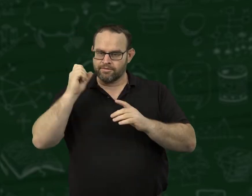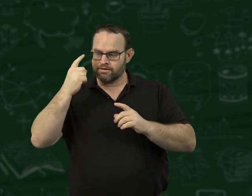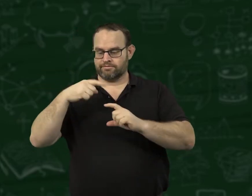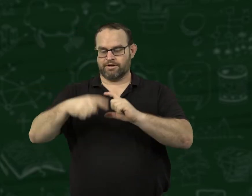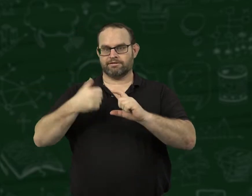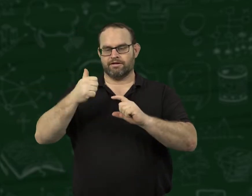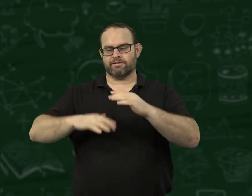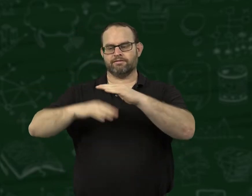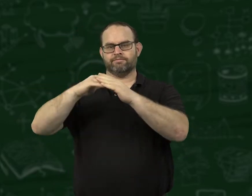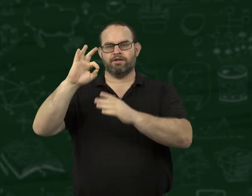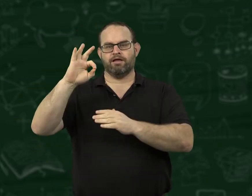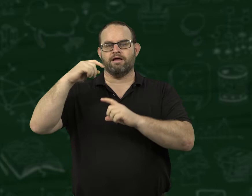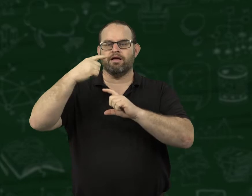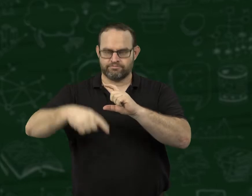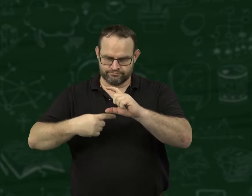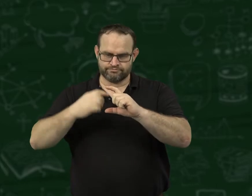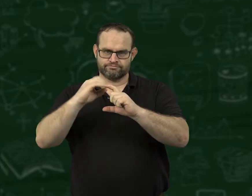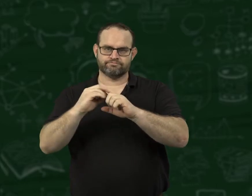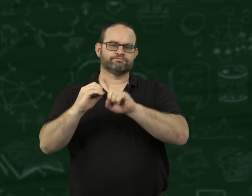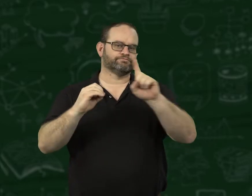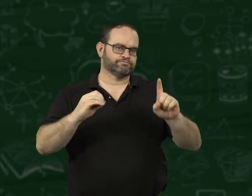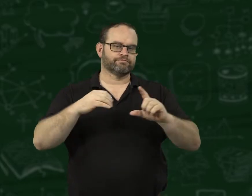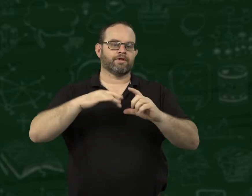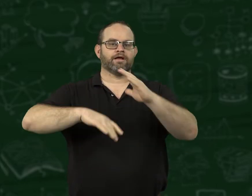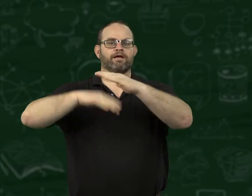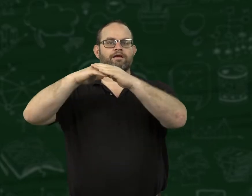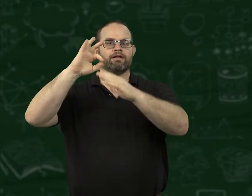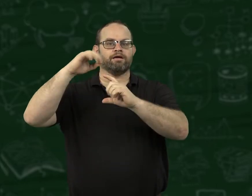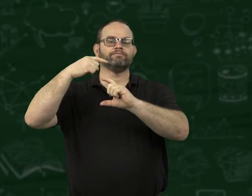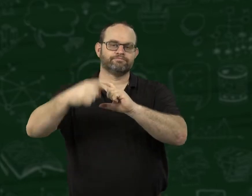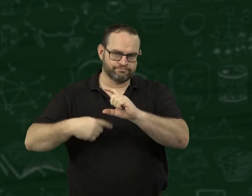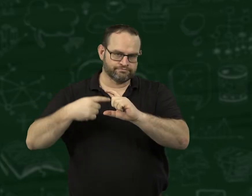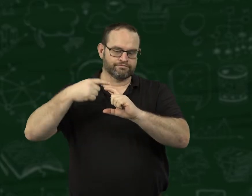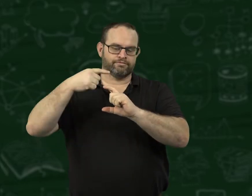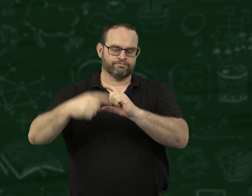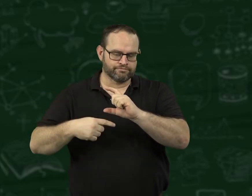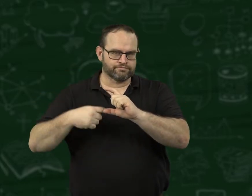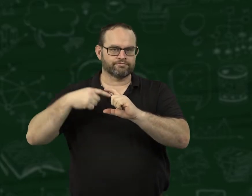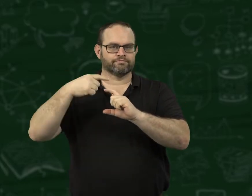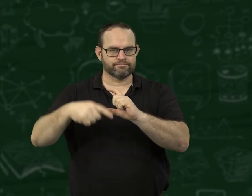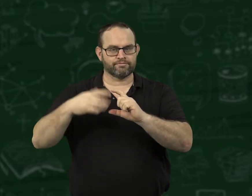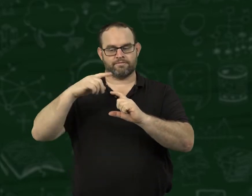Base-ten uses digits up to the number 9 before cycling back to zero and pushing a 1 to the next column on the left.